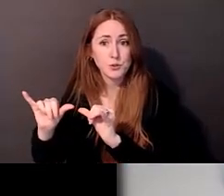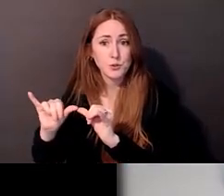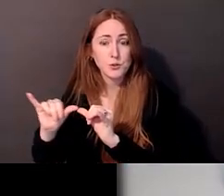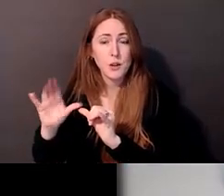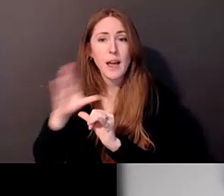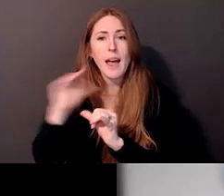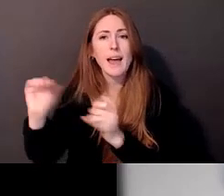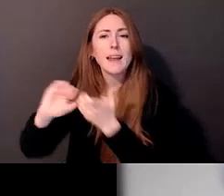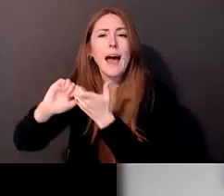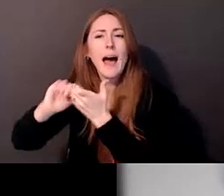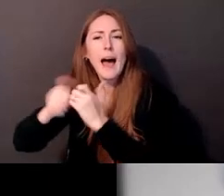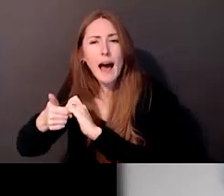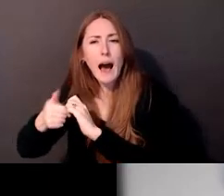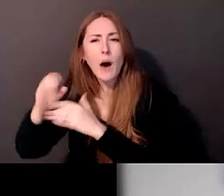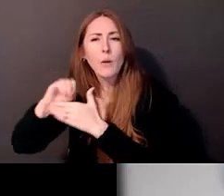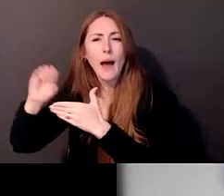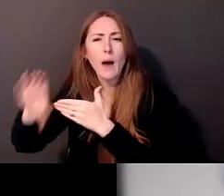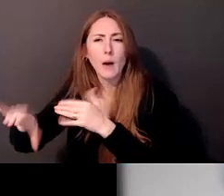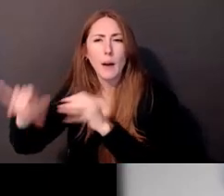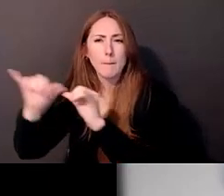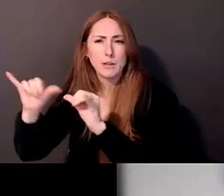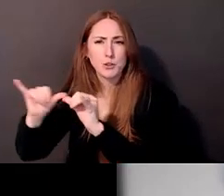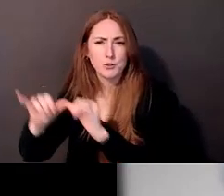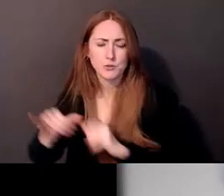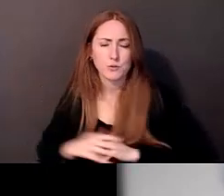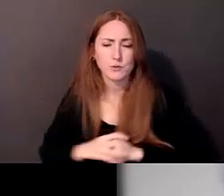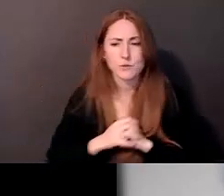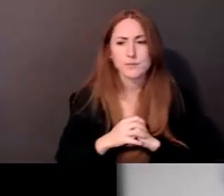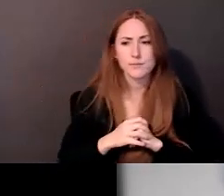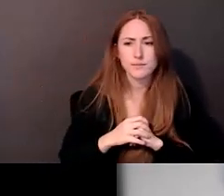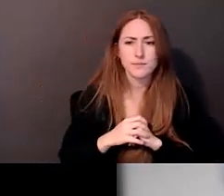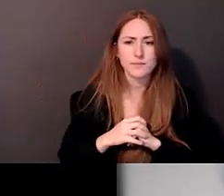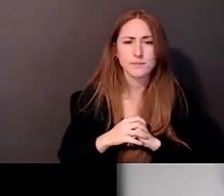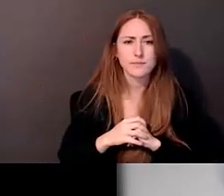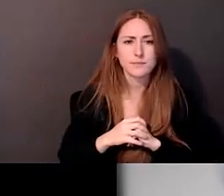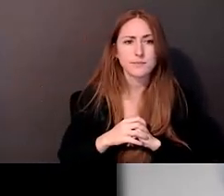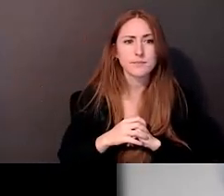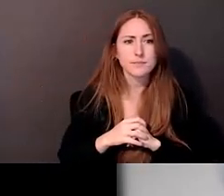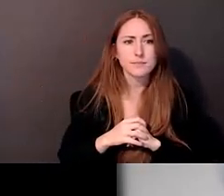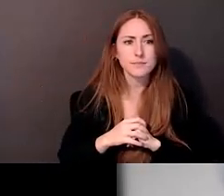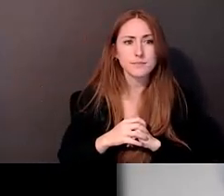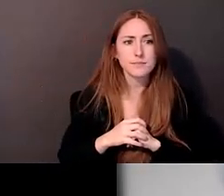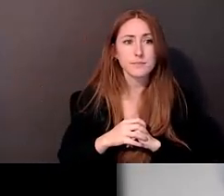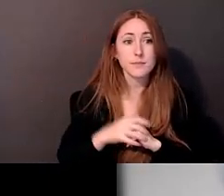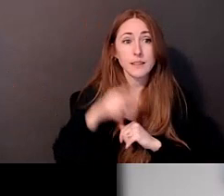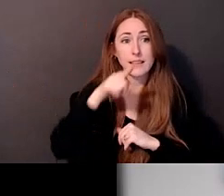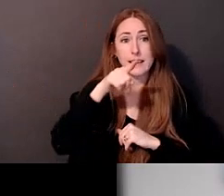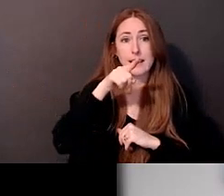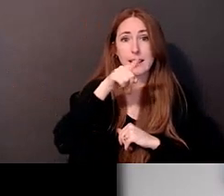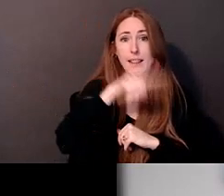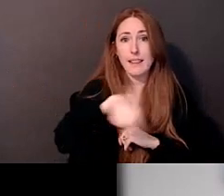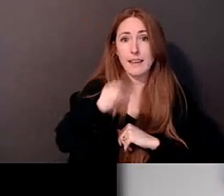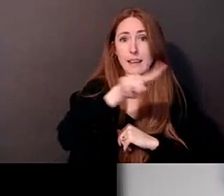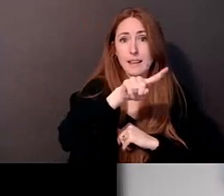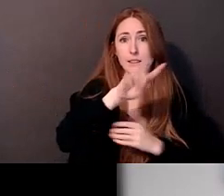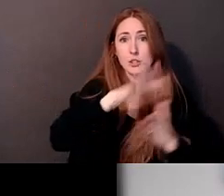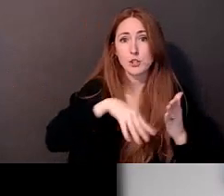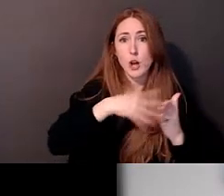that the researchers were using to evaluate the information formats. And we did these charts for both information formats and data